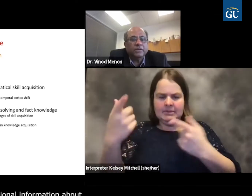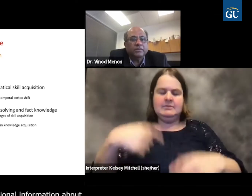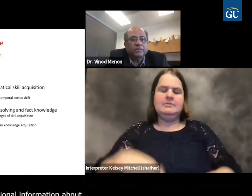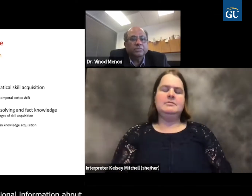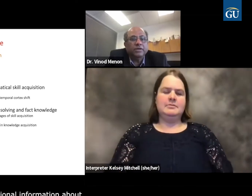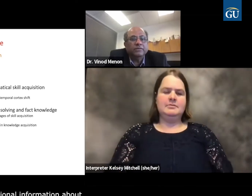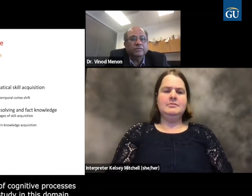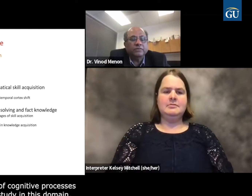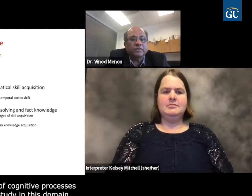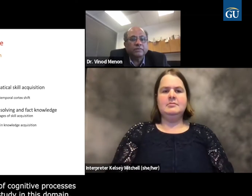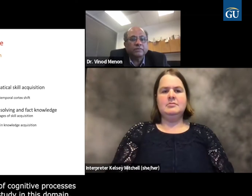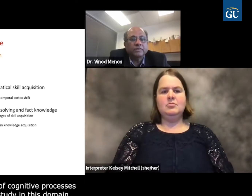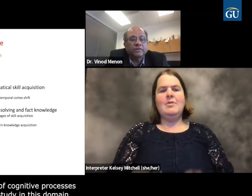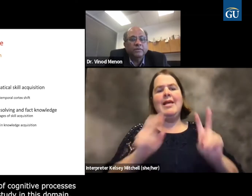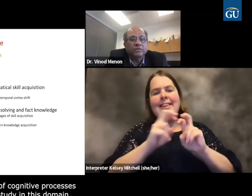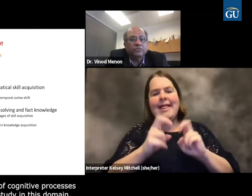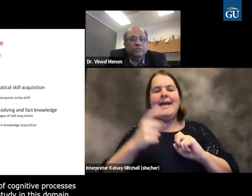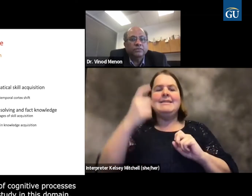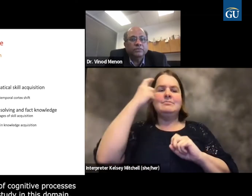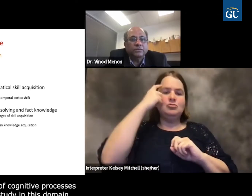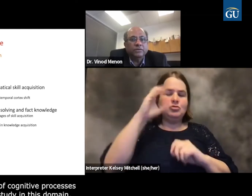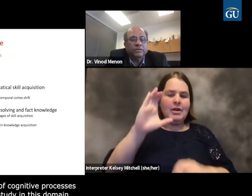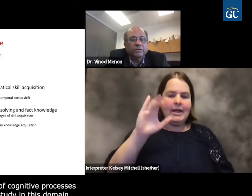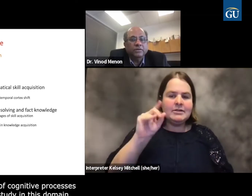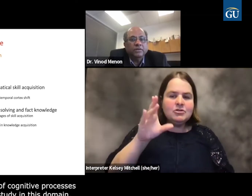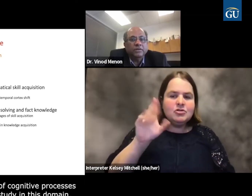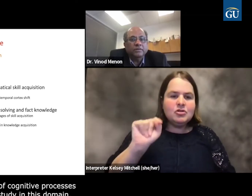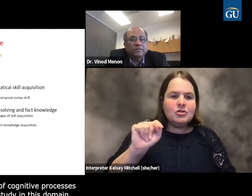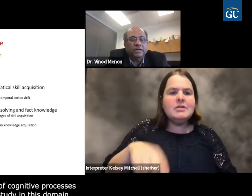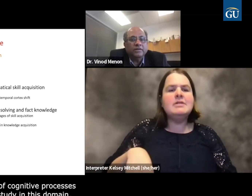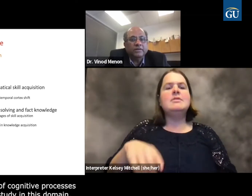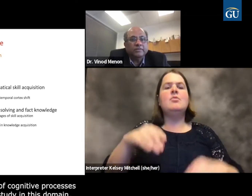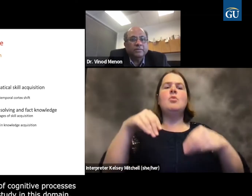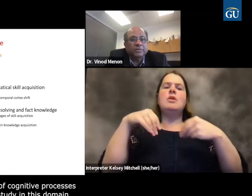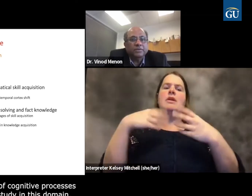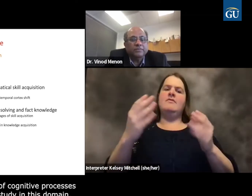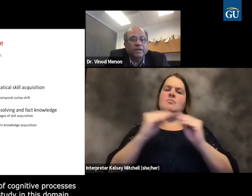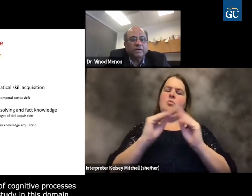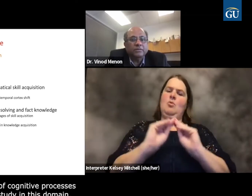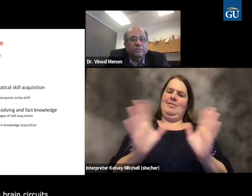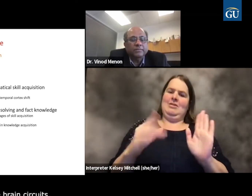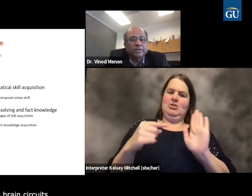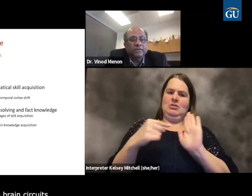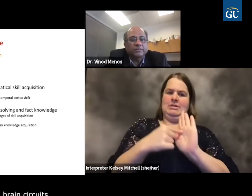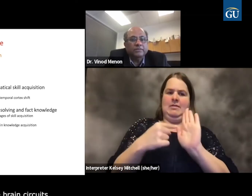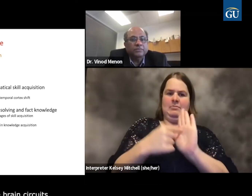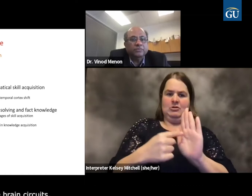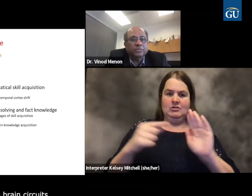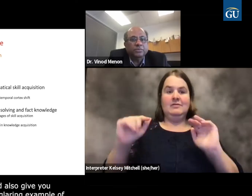study in this domain the brain circuits and also give you a